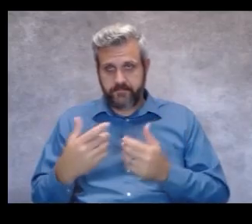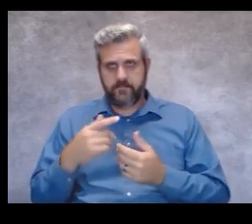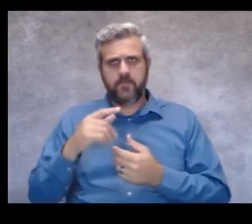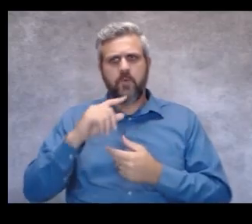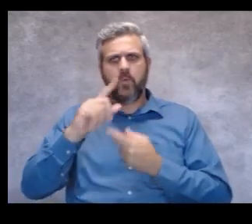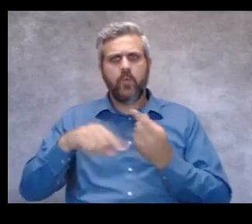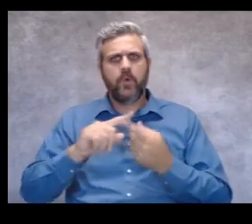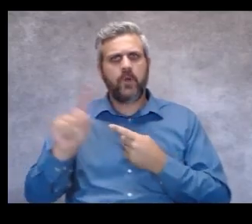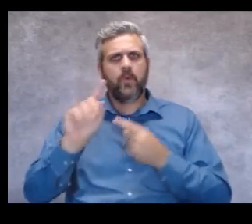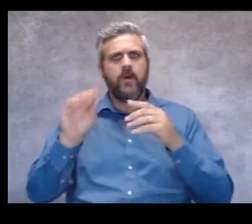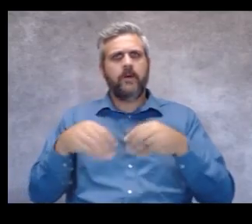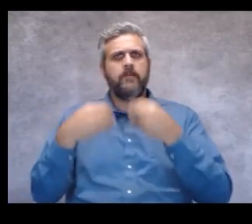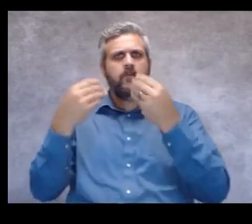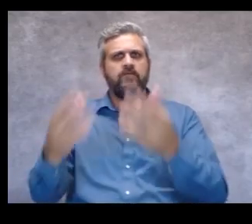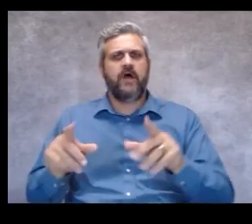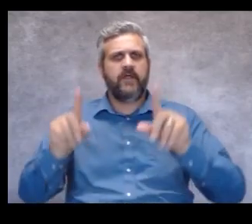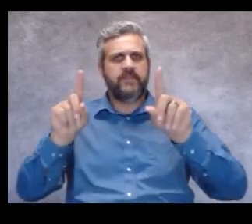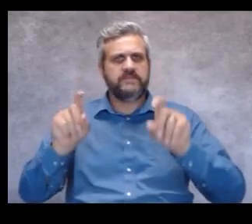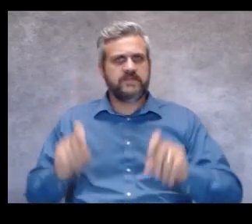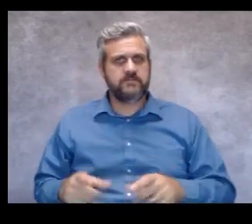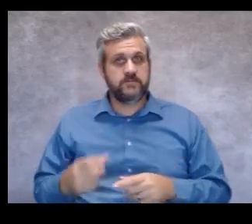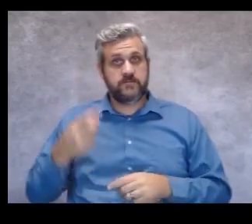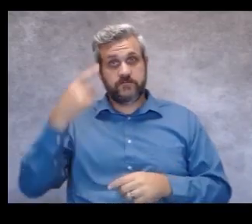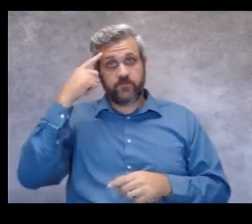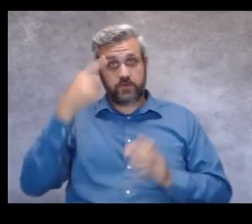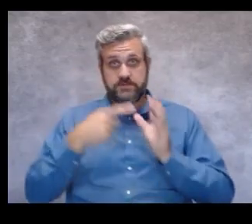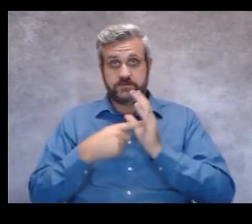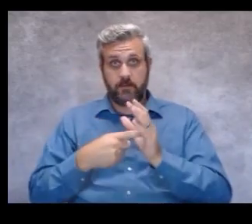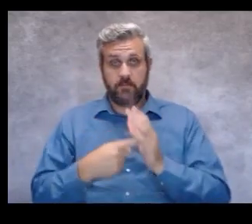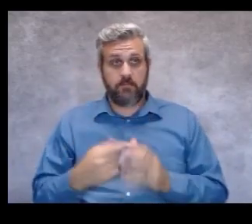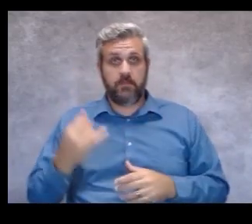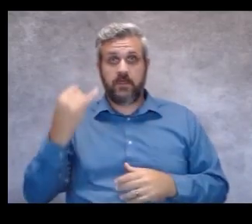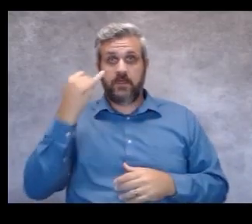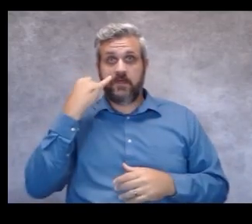when and where the assessments are administered. For example, if auditions